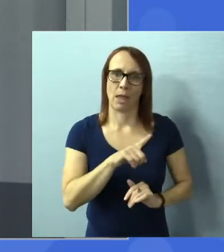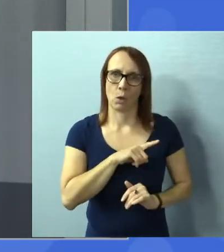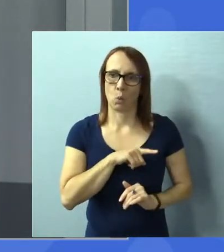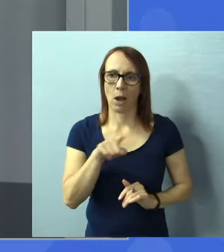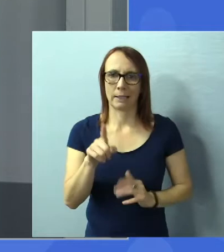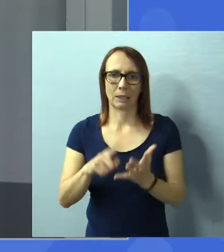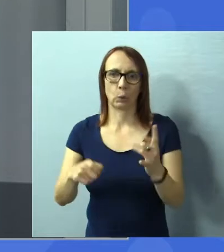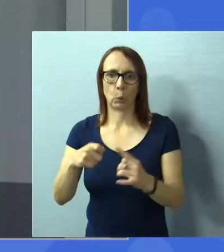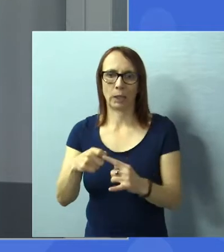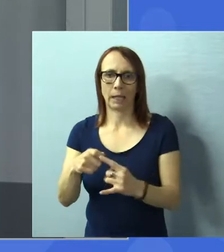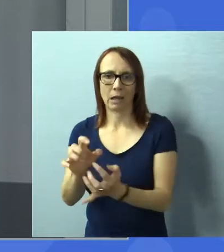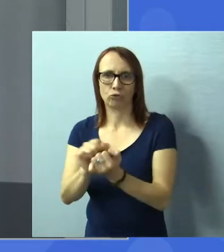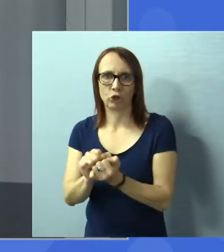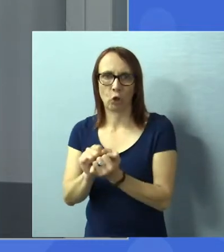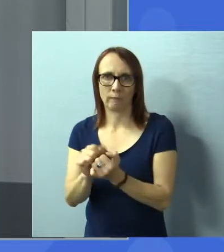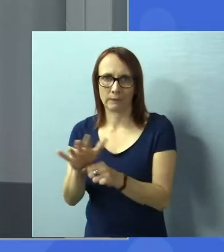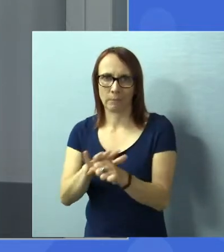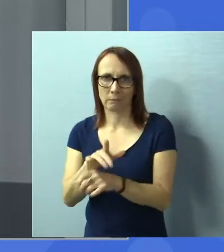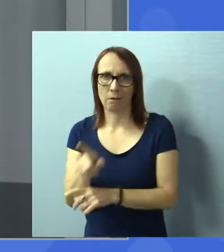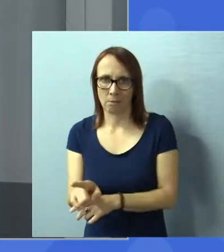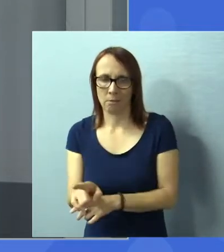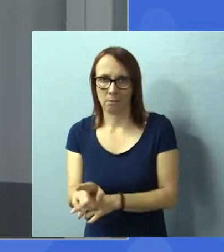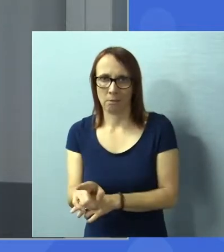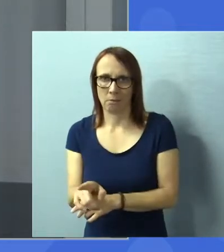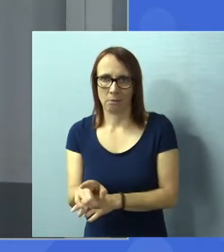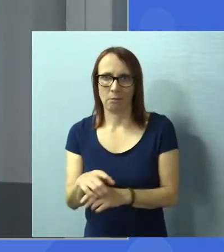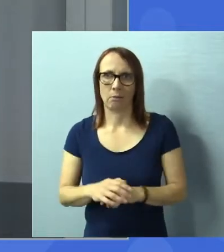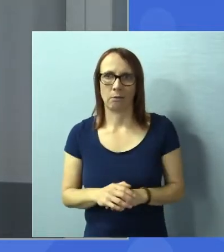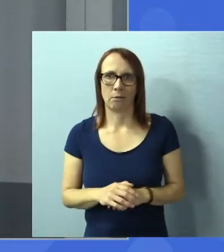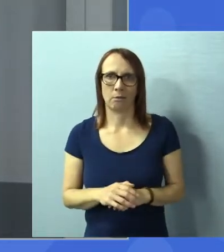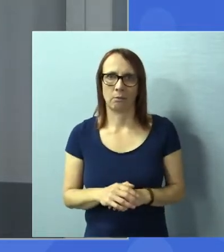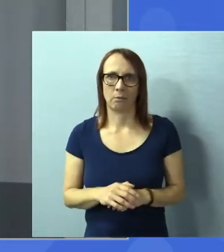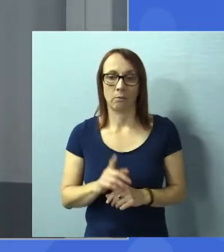it's an unsettled question whether a referendum that asks about the Union as